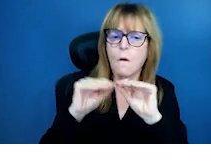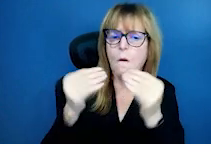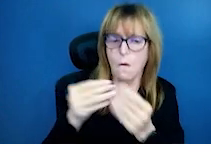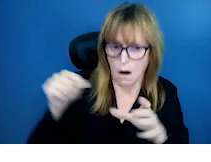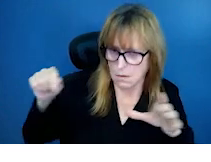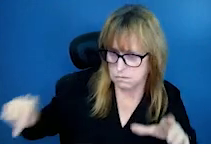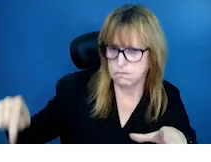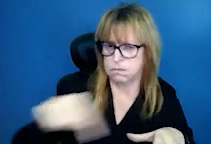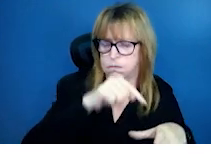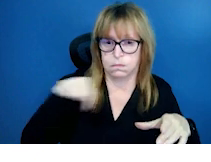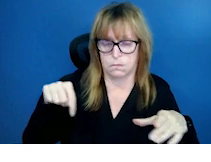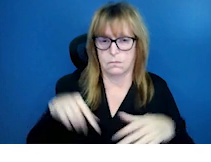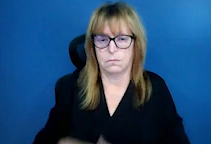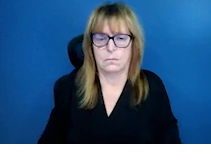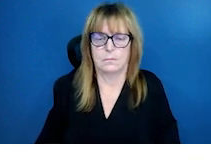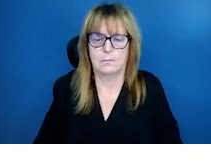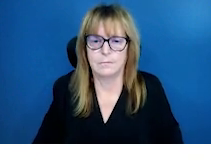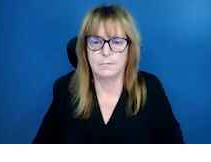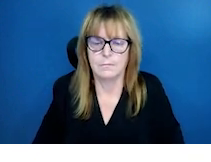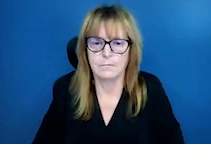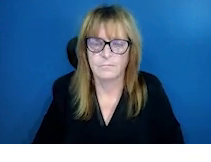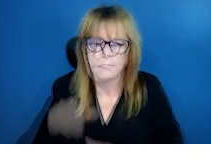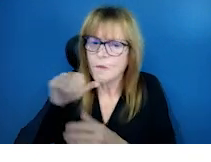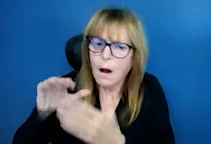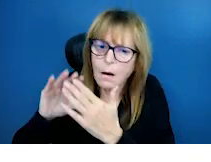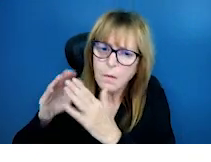Non-community or non-volunteer based organizations that normally